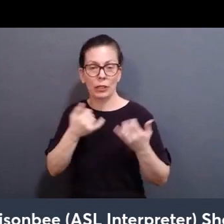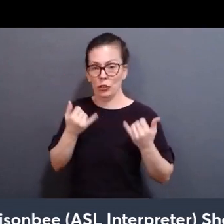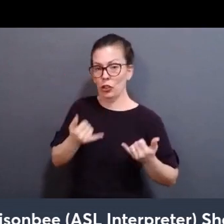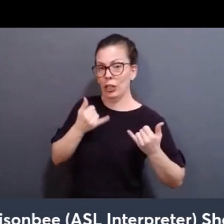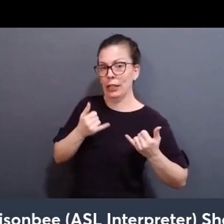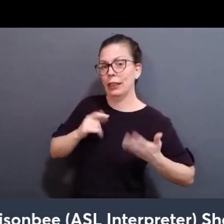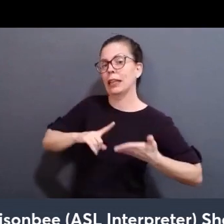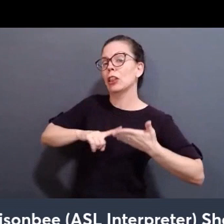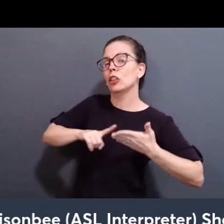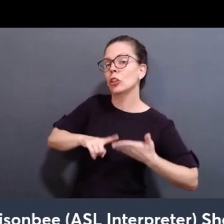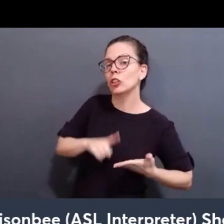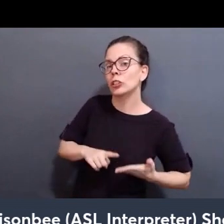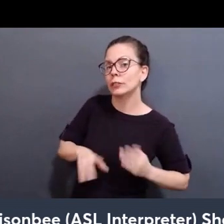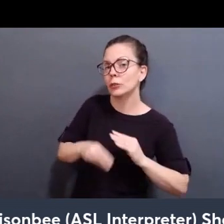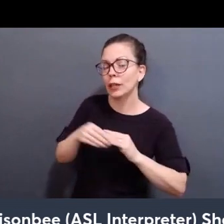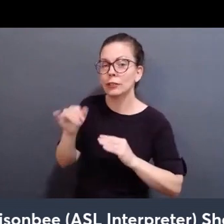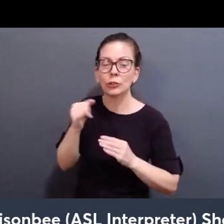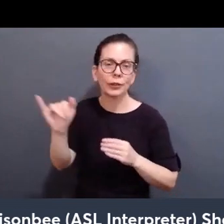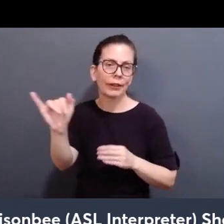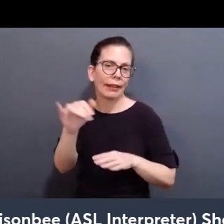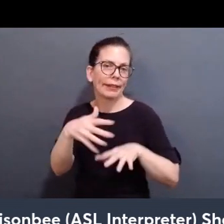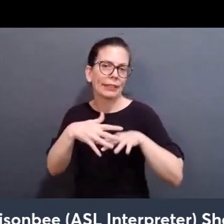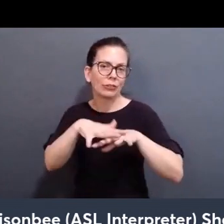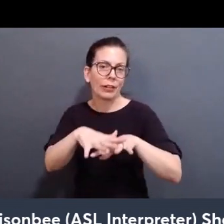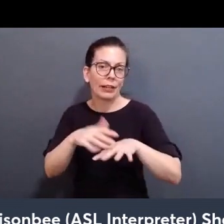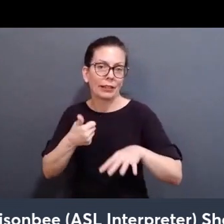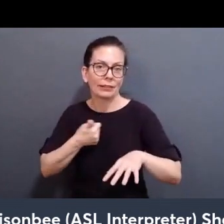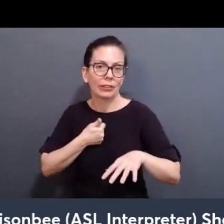such as integrating ourselves with AWS EventBridge